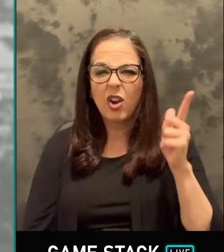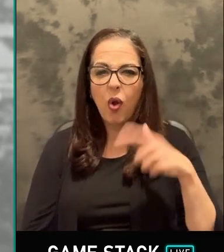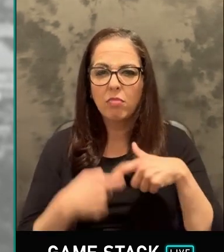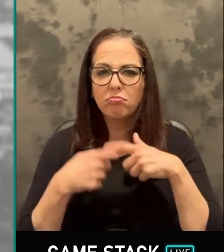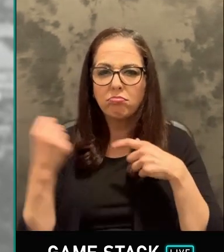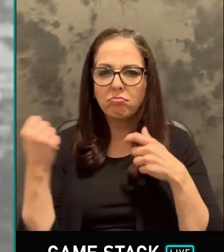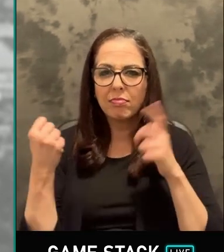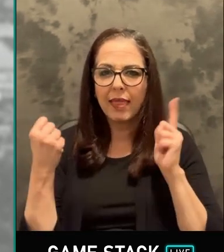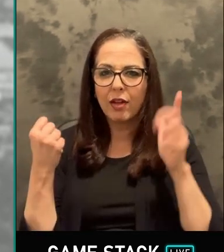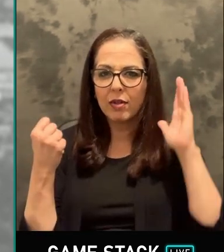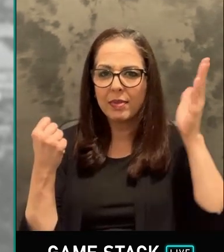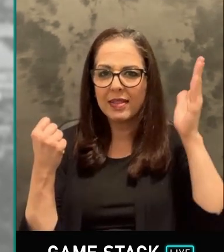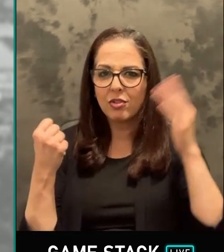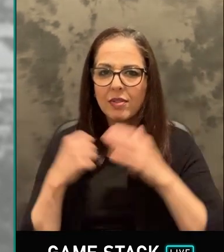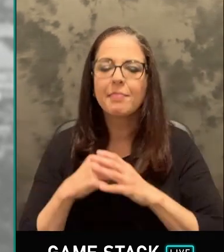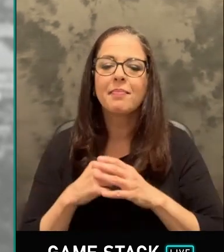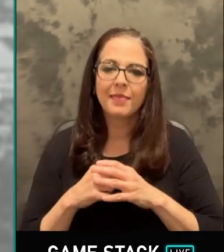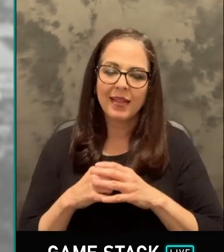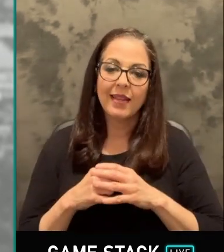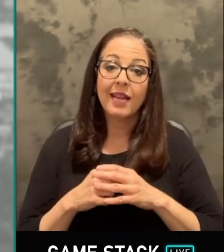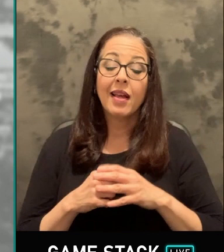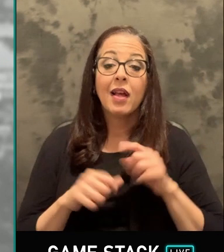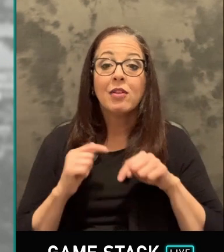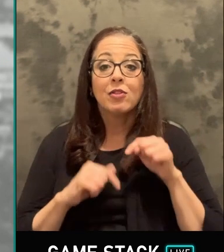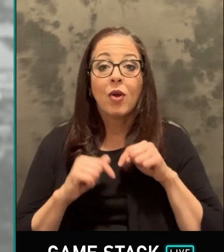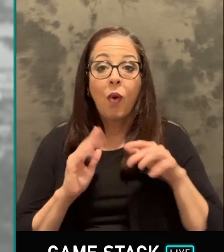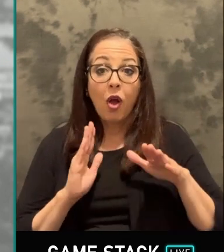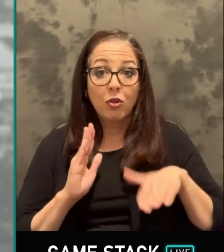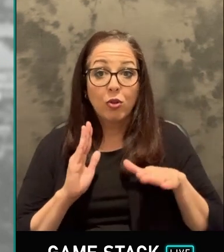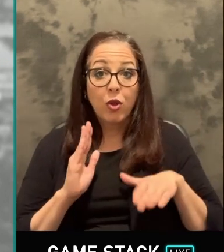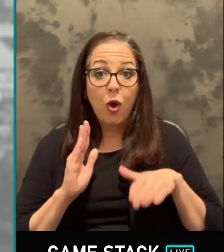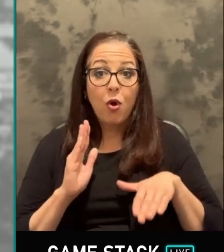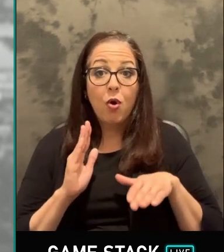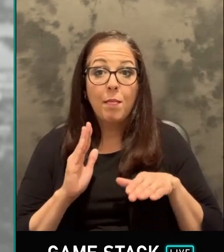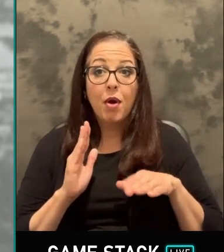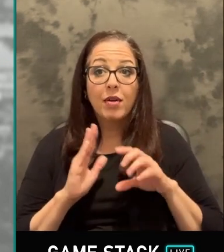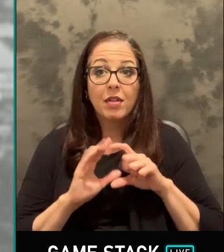So, on the low part of these charts you will find the clients.